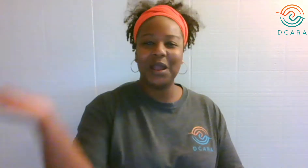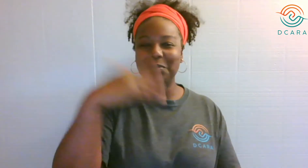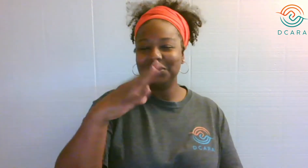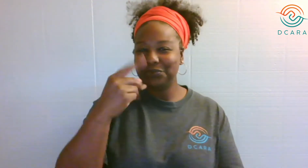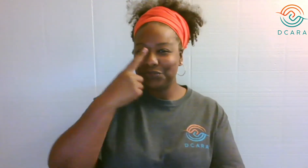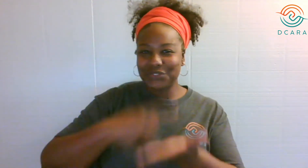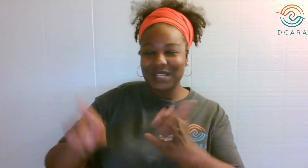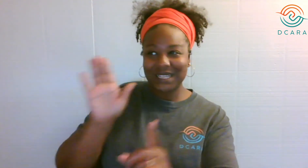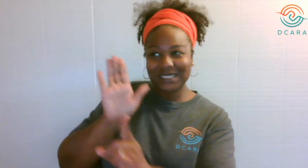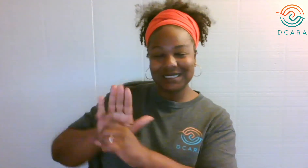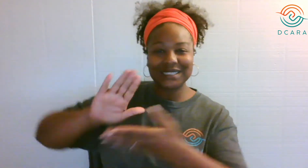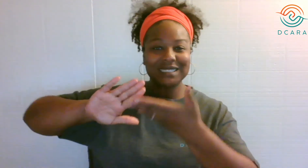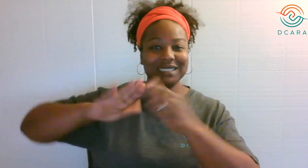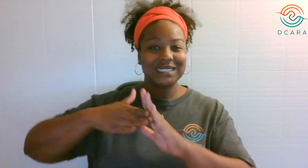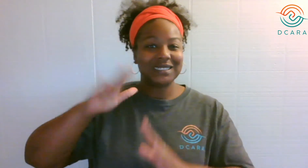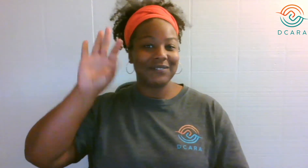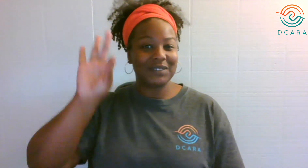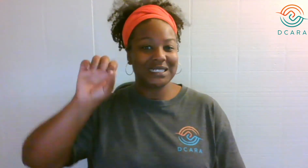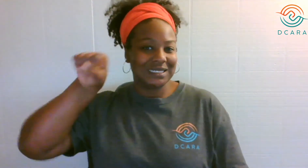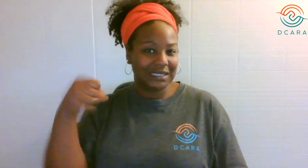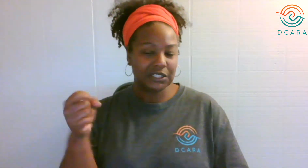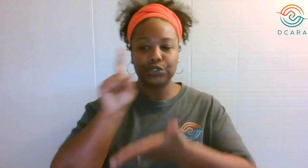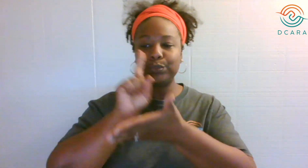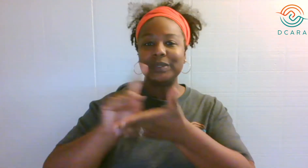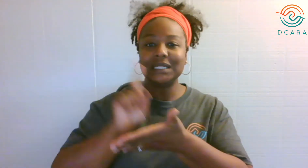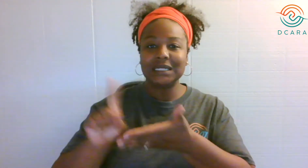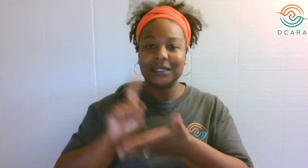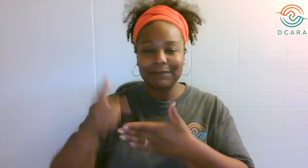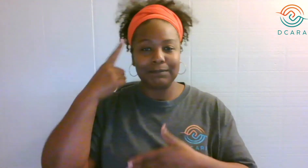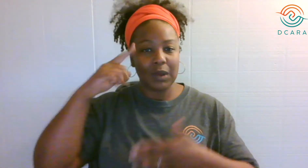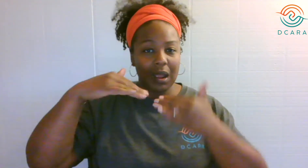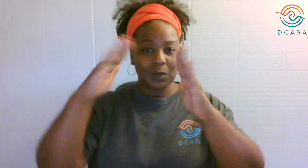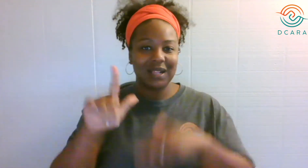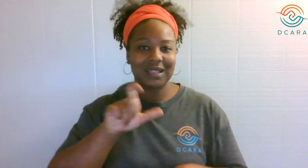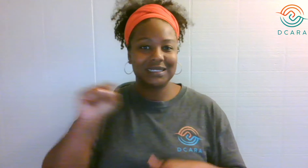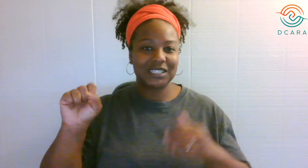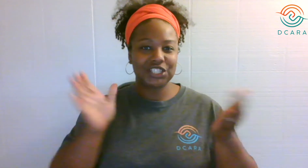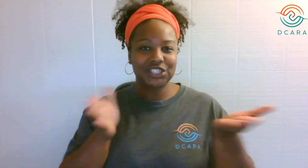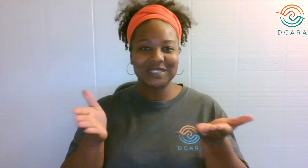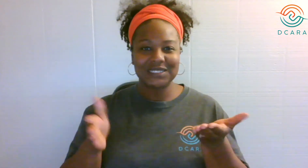Come and check the City of Fremont's drop-in weekly for houseless services.